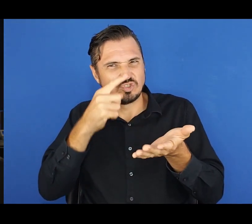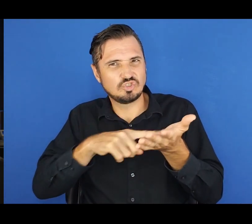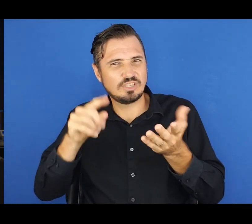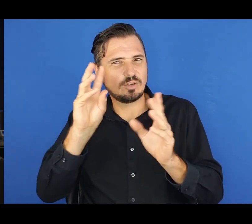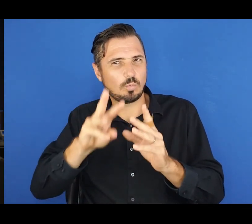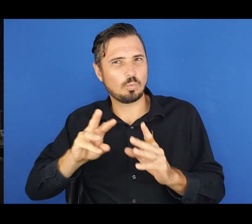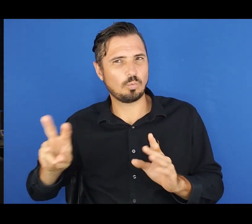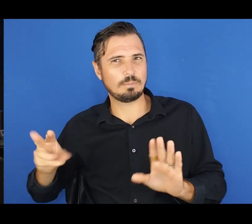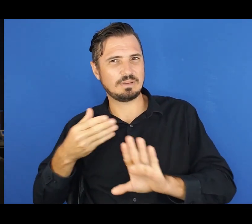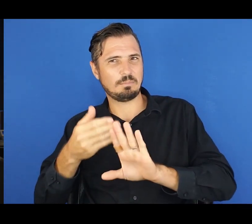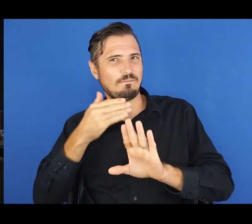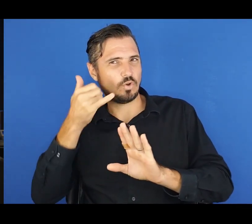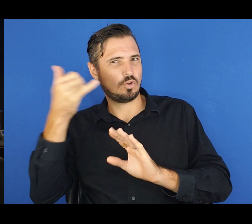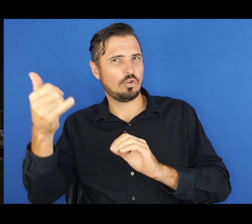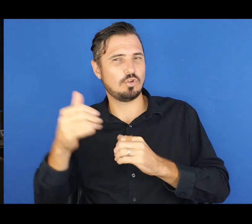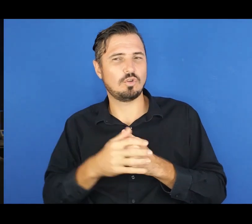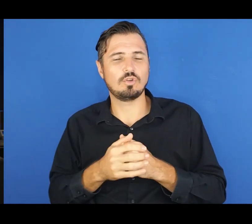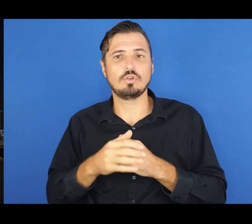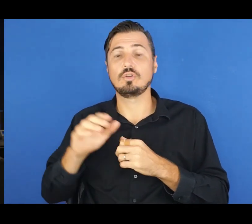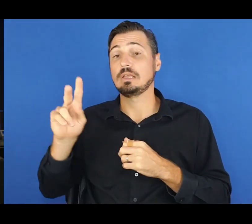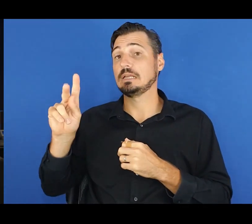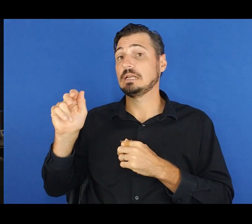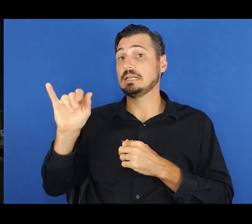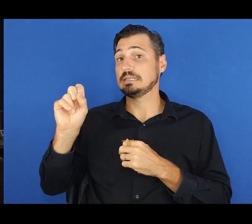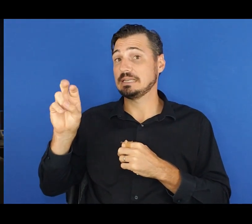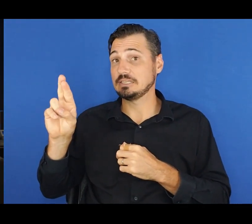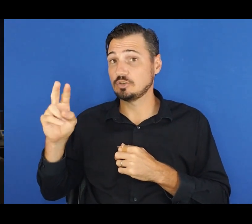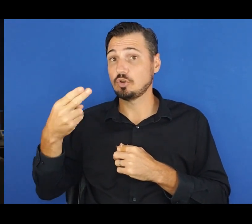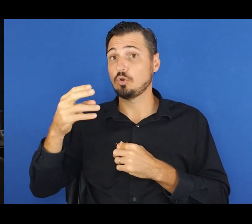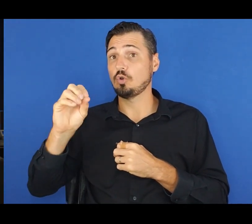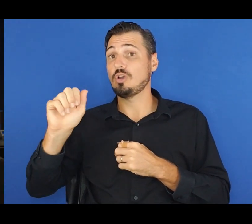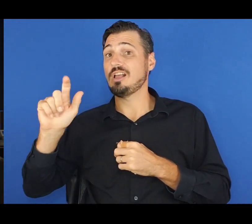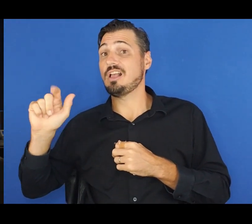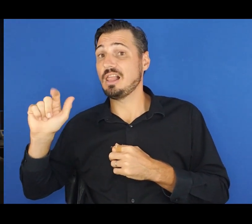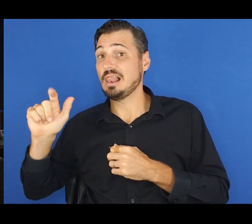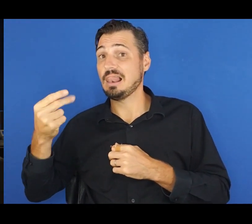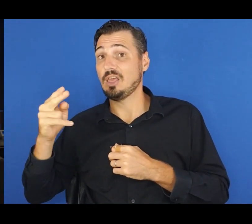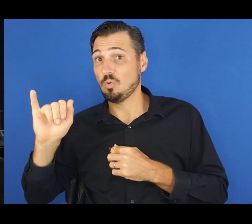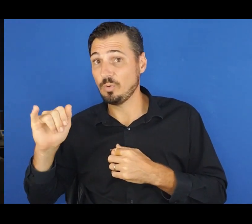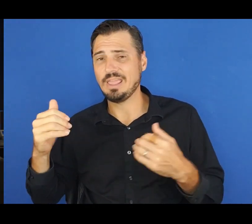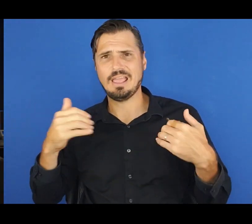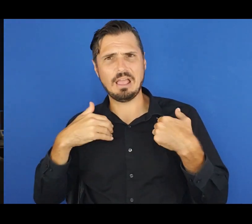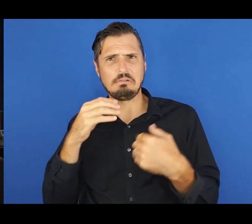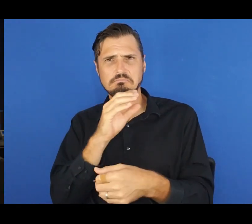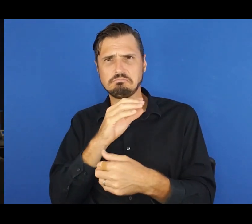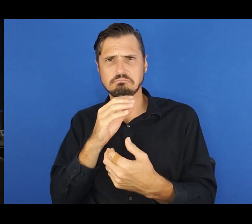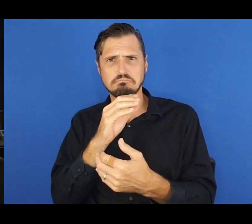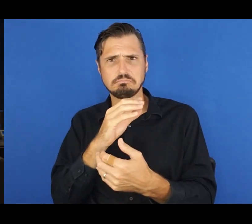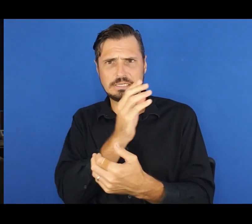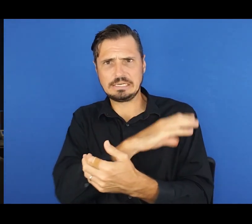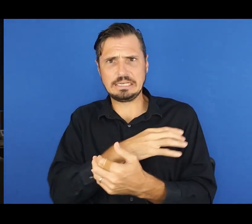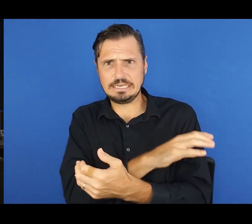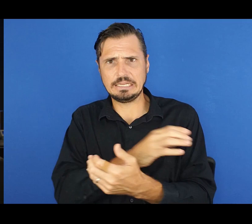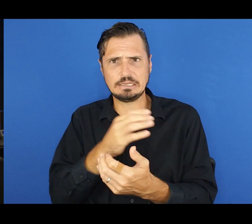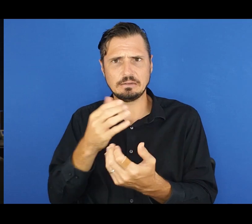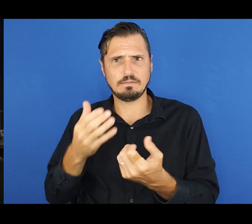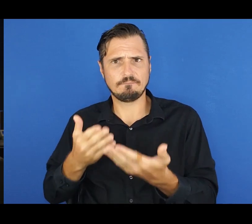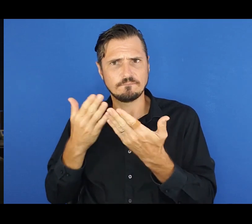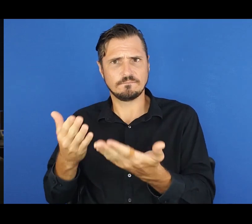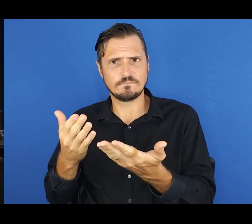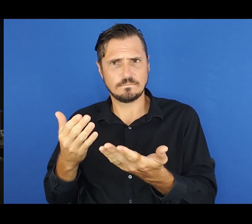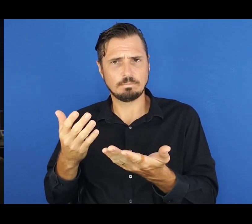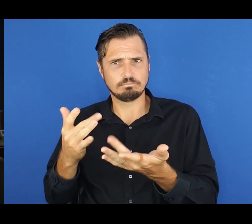Kaiser and Ho’ola Lahui clinics also have vaccine appointments available, so Kauai residents have lots of options available.